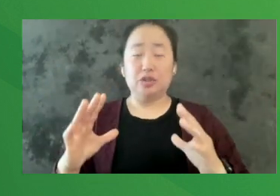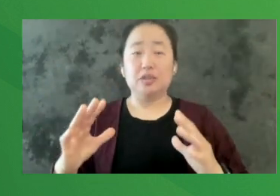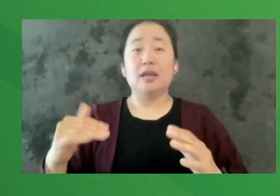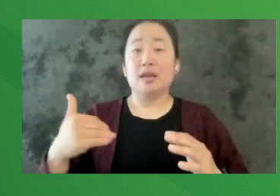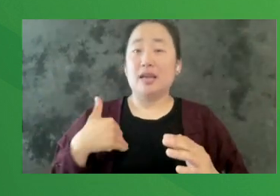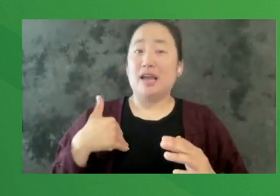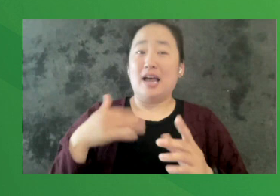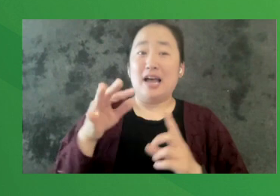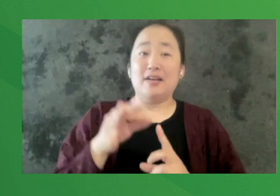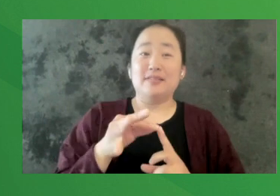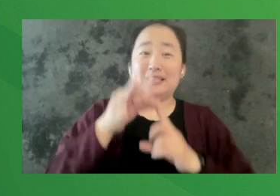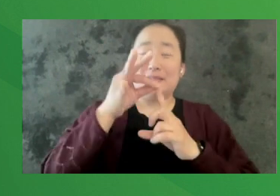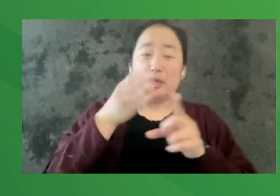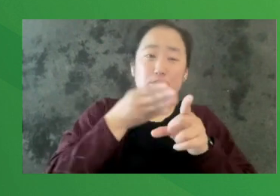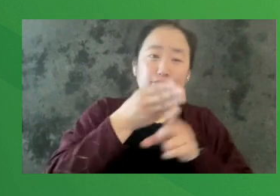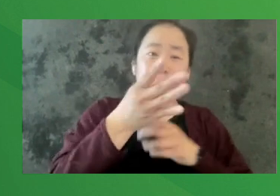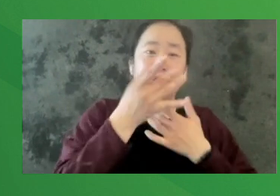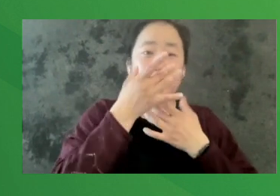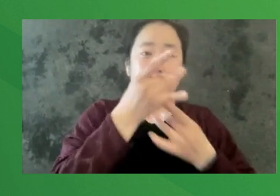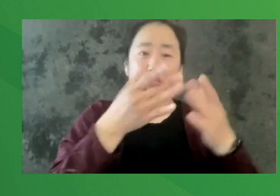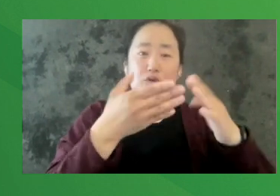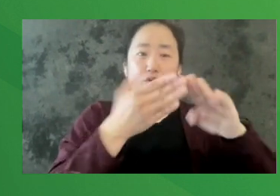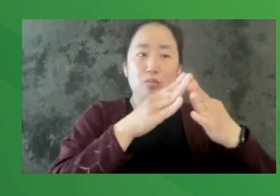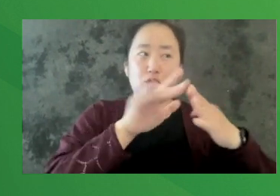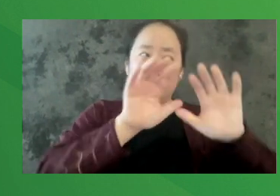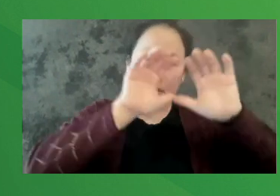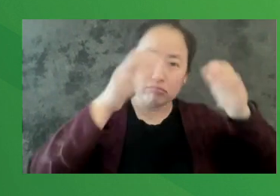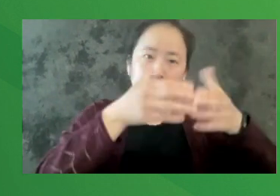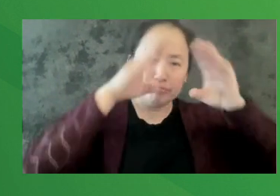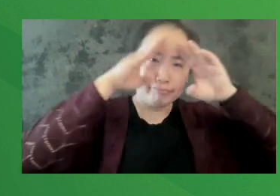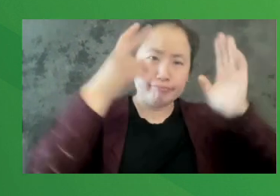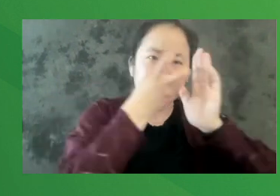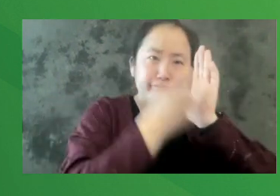a very vibrant one that is focused on this topic. And through Dr Hollstein's leadership,